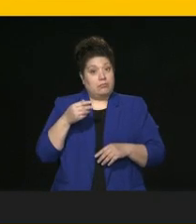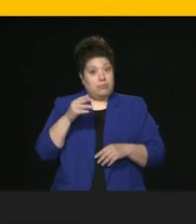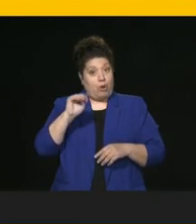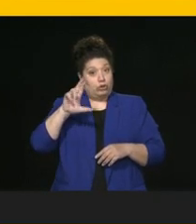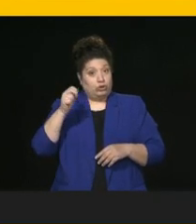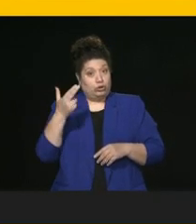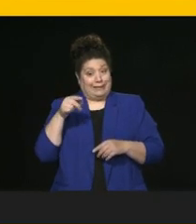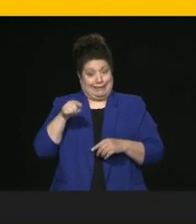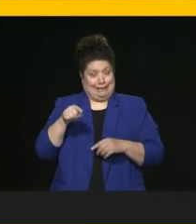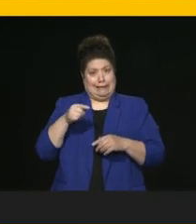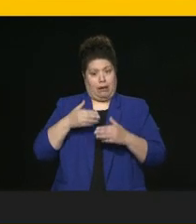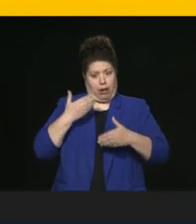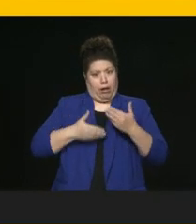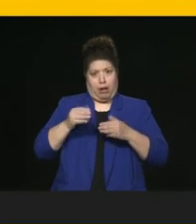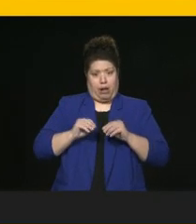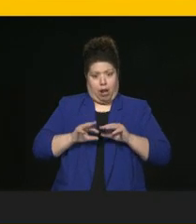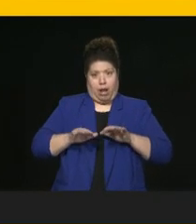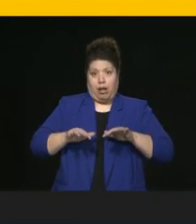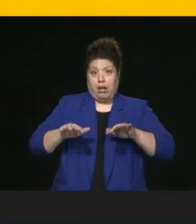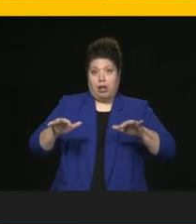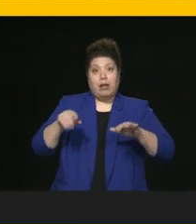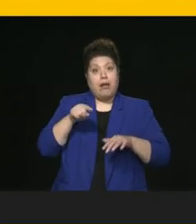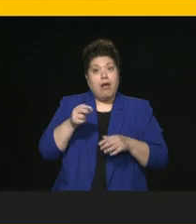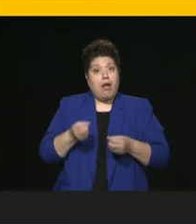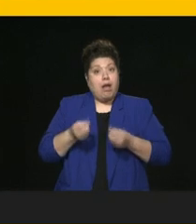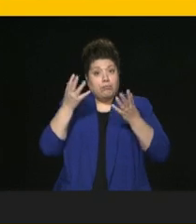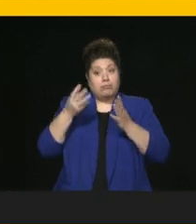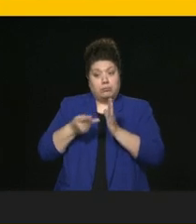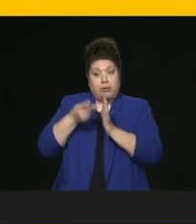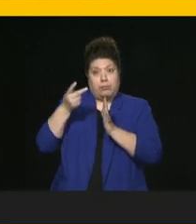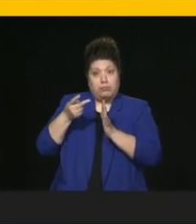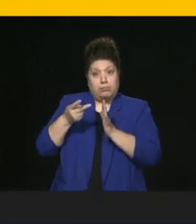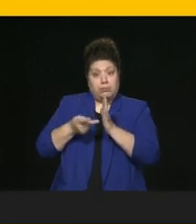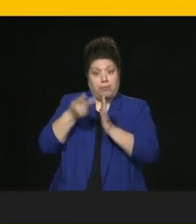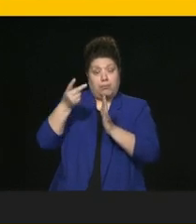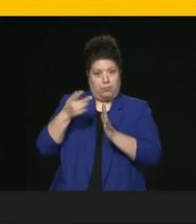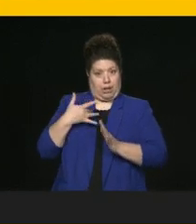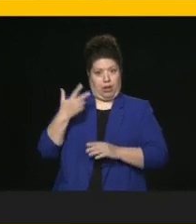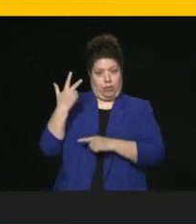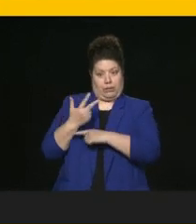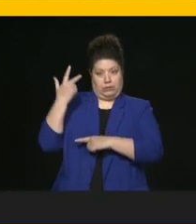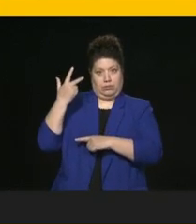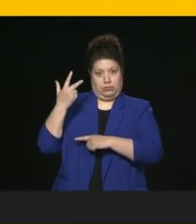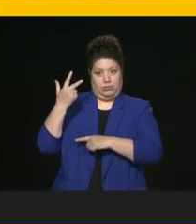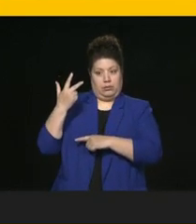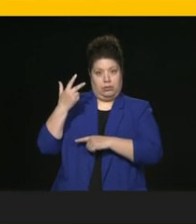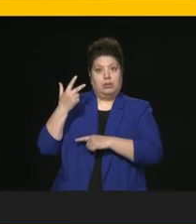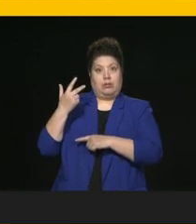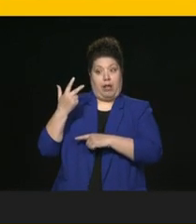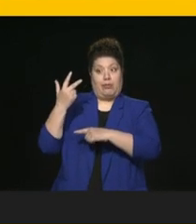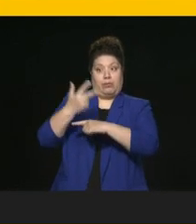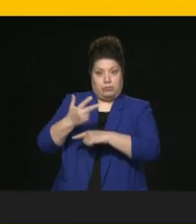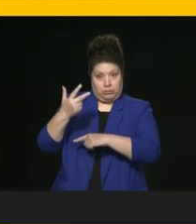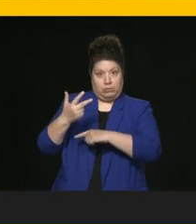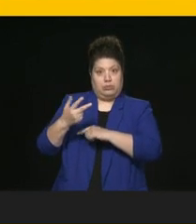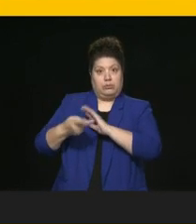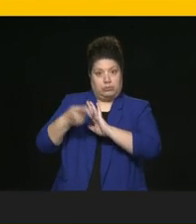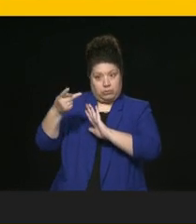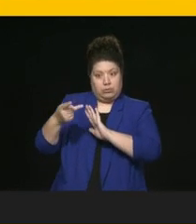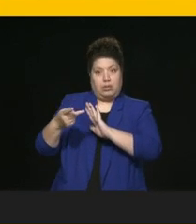IN LATE MARCH WHEN THE GROWTH RATE WAS THE FASTEST, WE SAW CASE NUMBERS DOUBLING EVERY